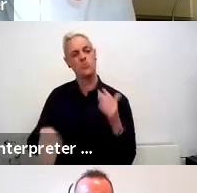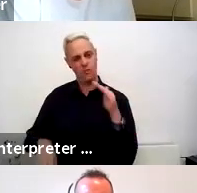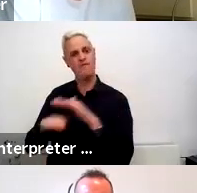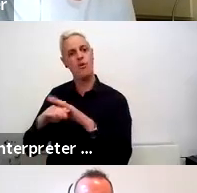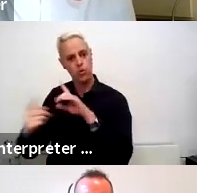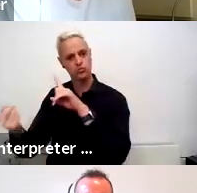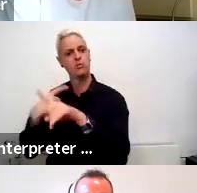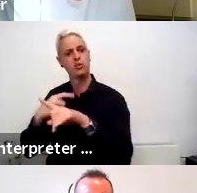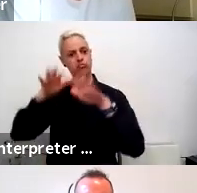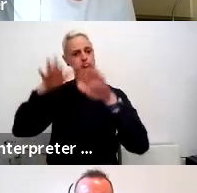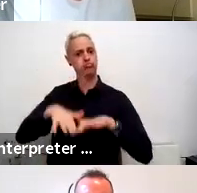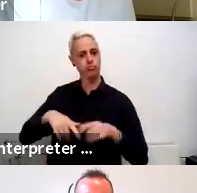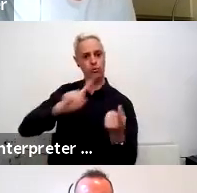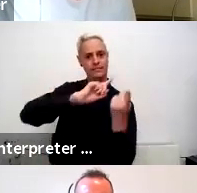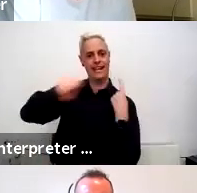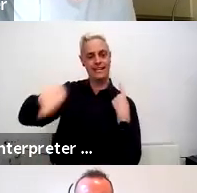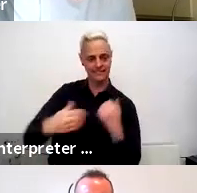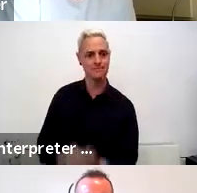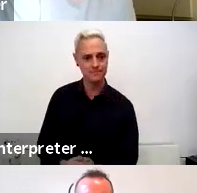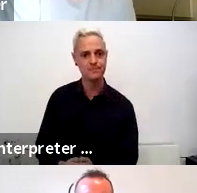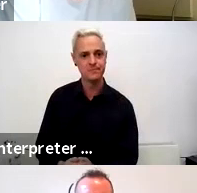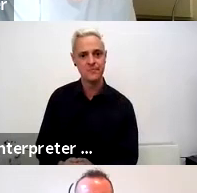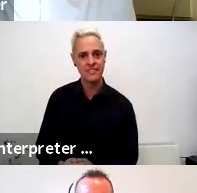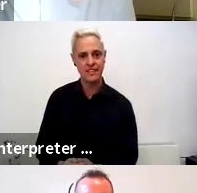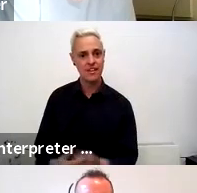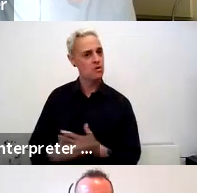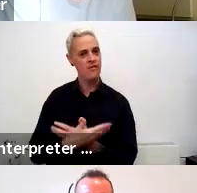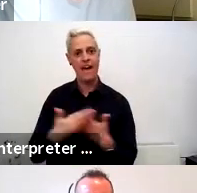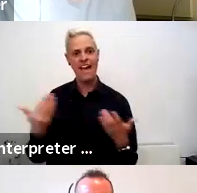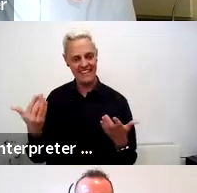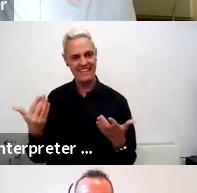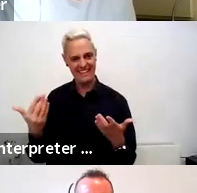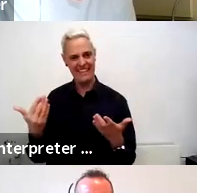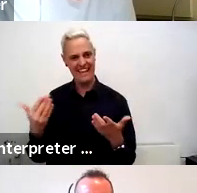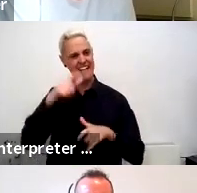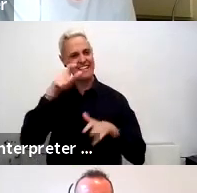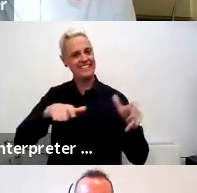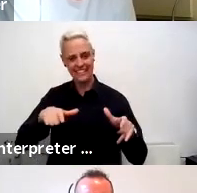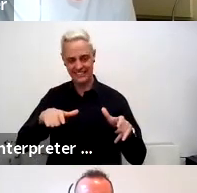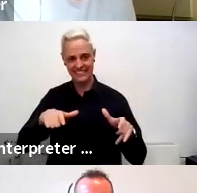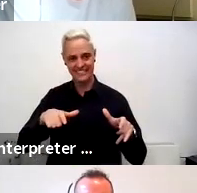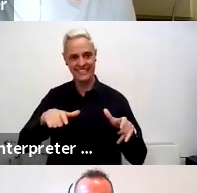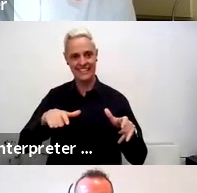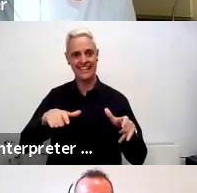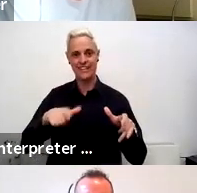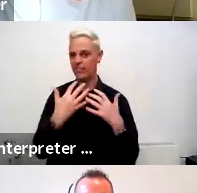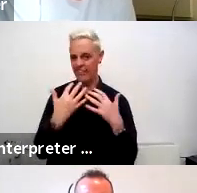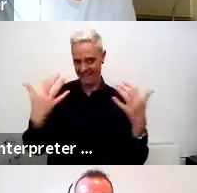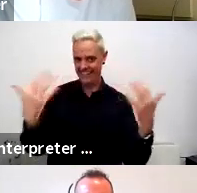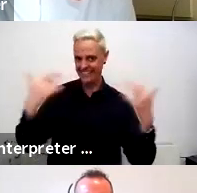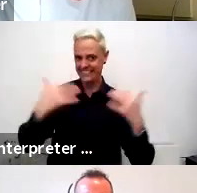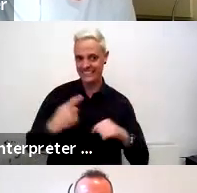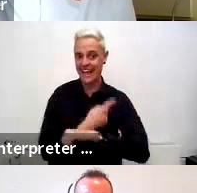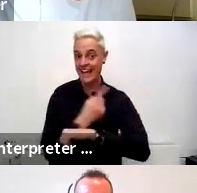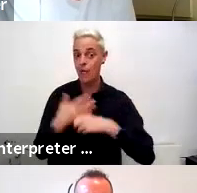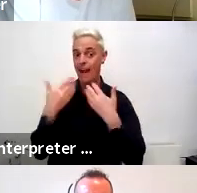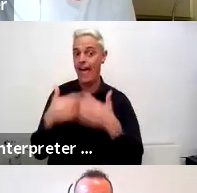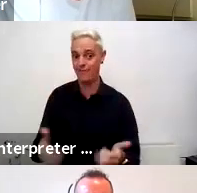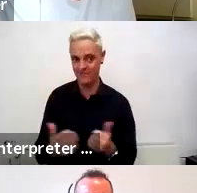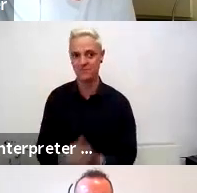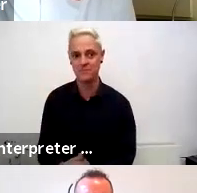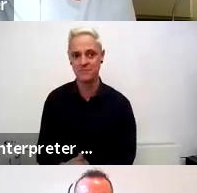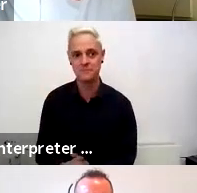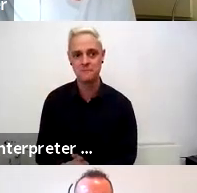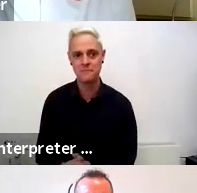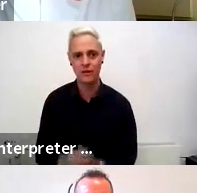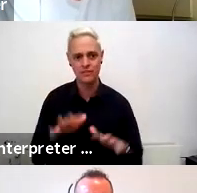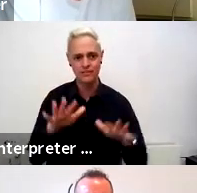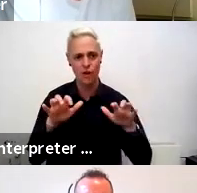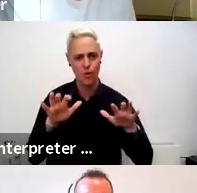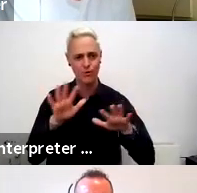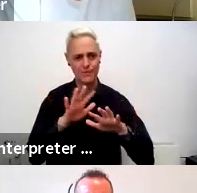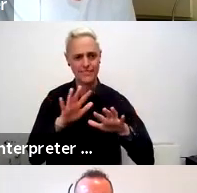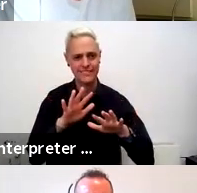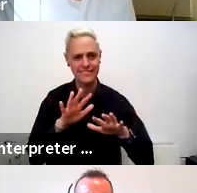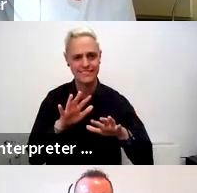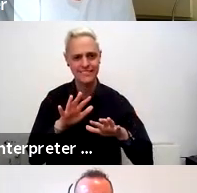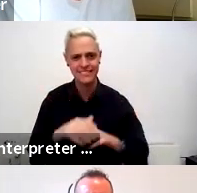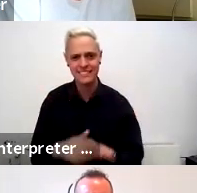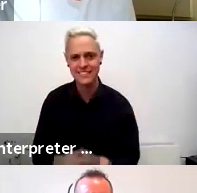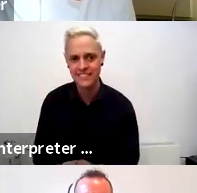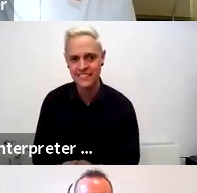as attendees should know no candidates 10 days there is an extra hour after this for